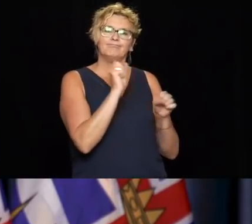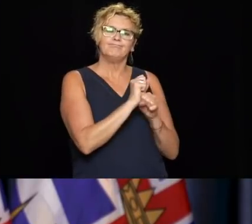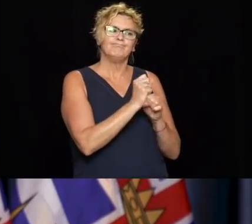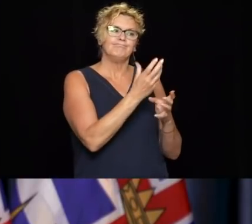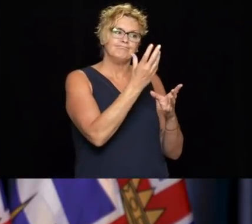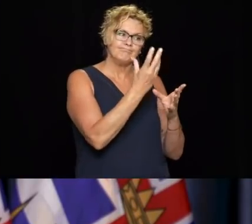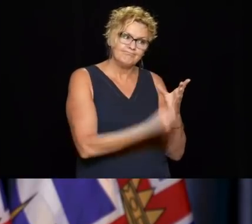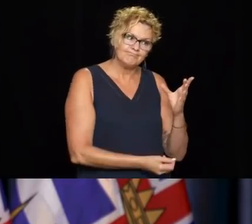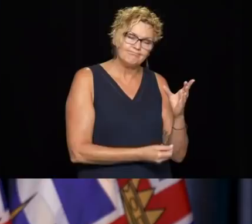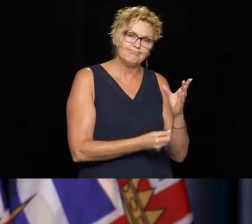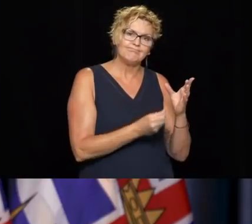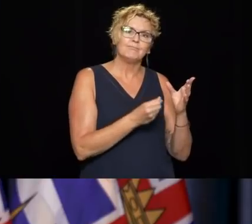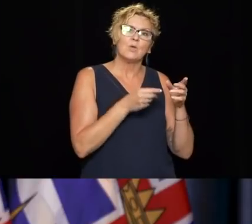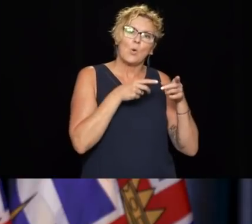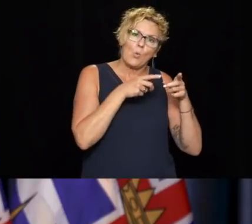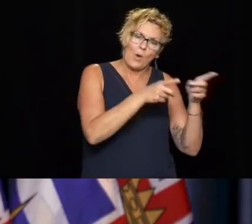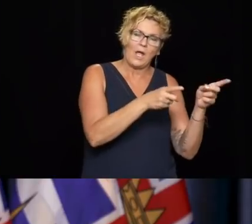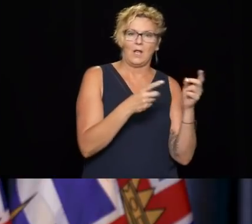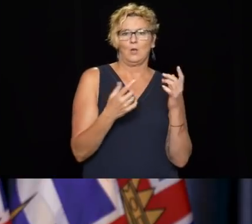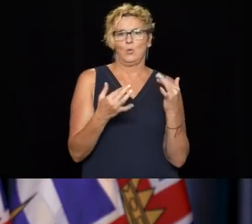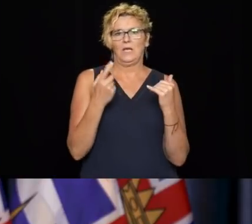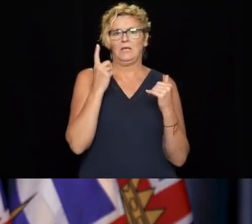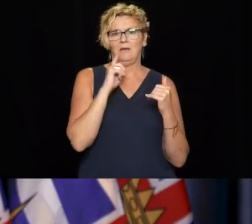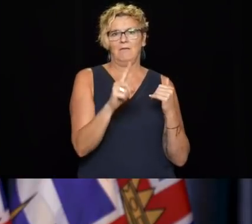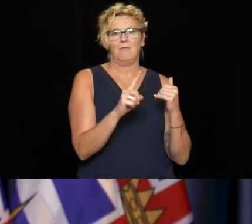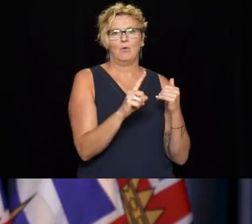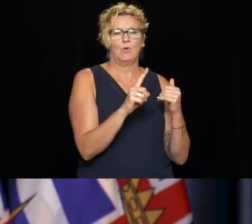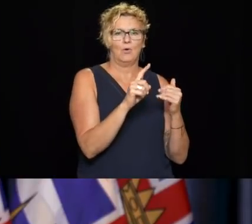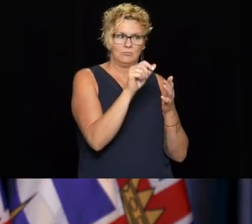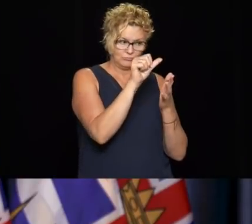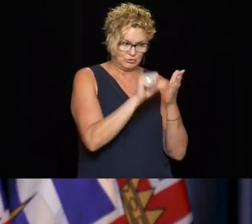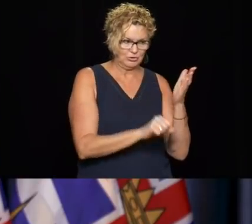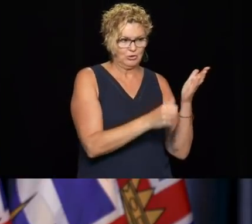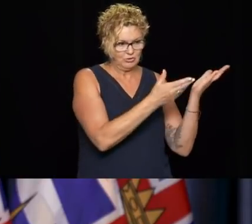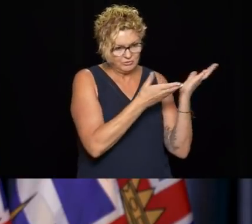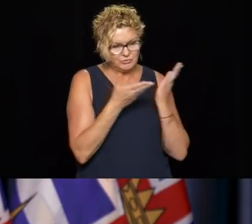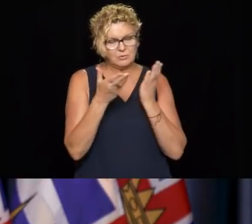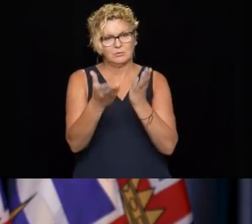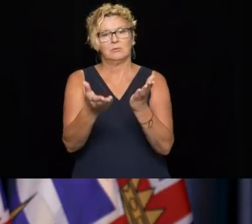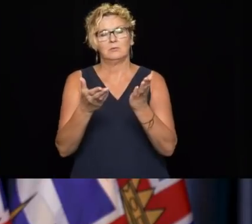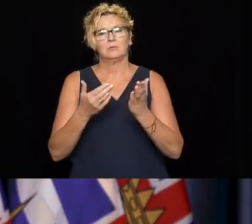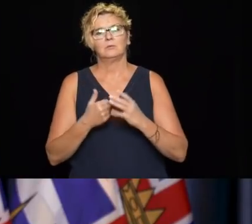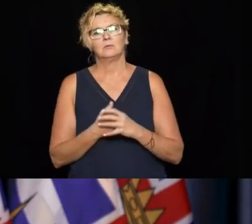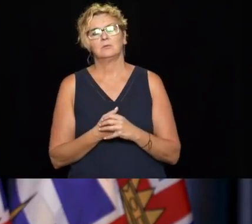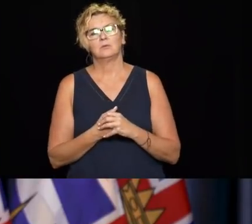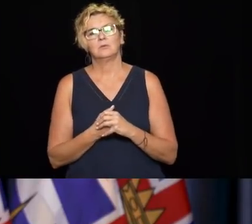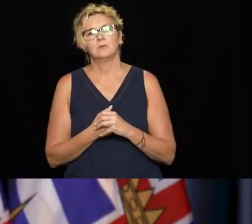waiting for surgery had passed away while waiting for them or had their conditions worsened to the point where a different